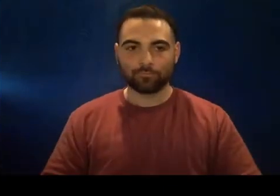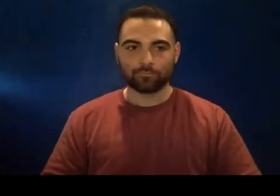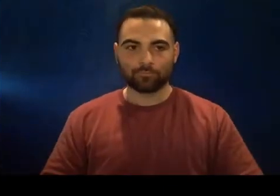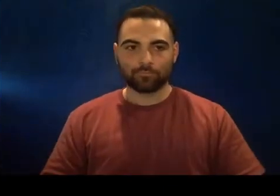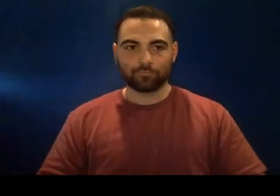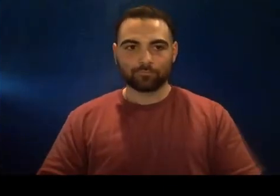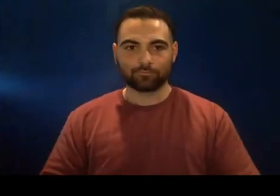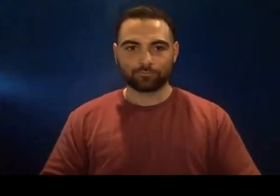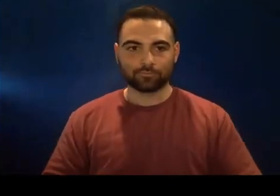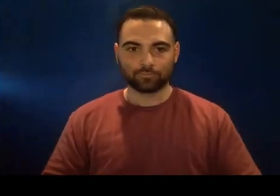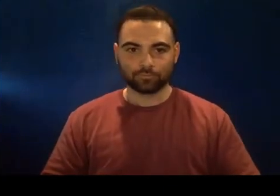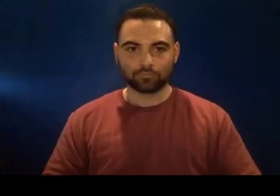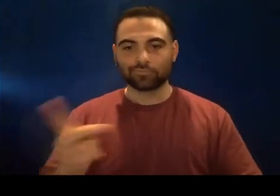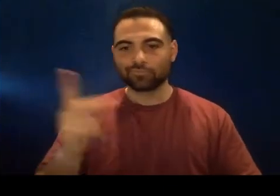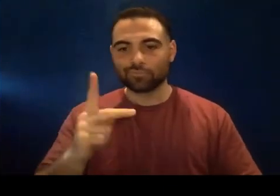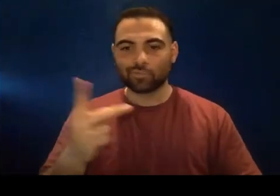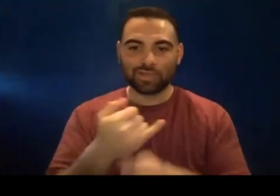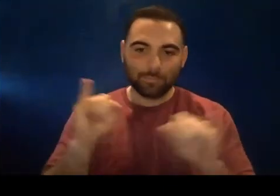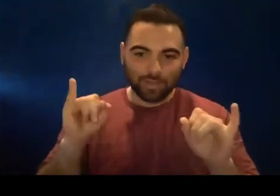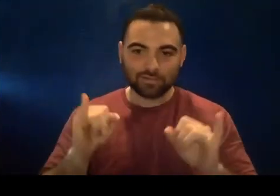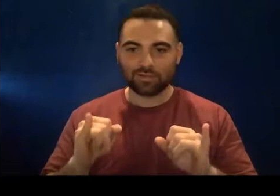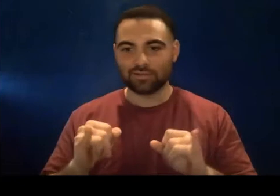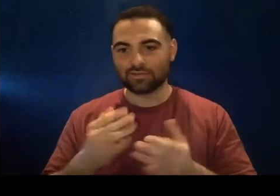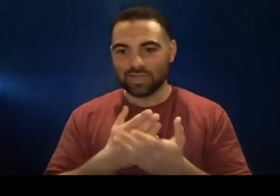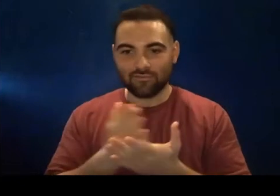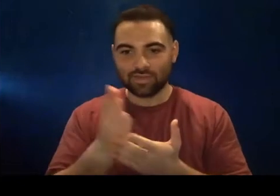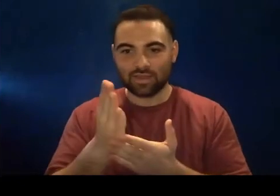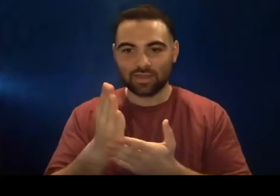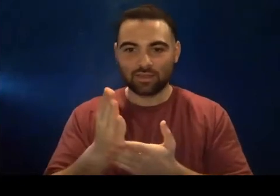as far as navigating public transportation and independence in every way,